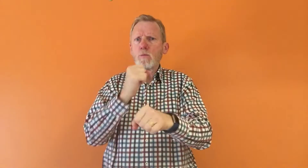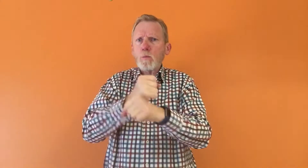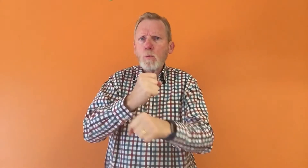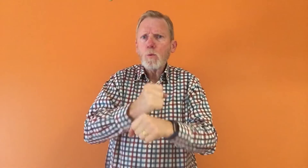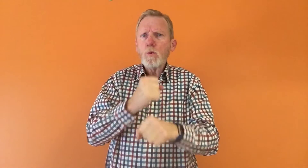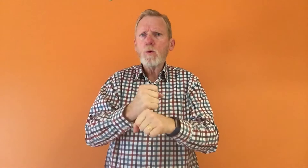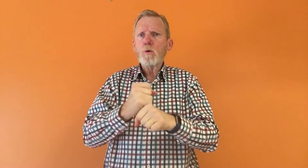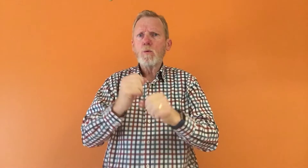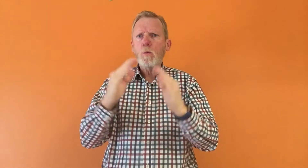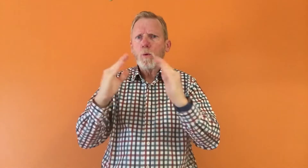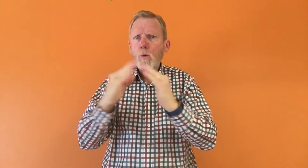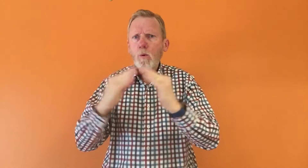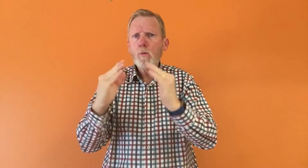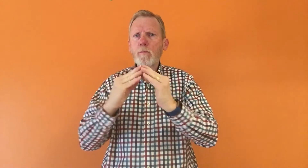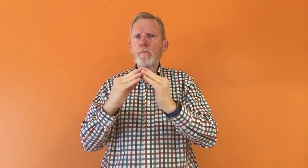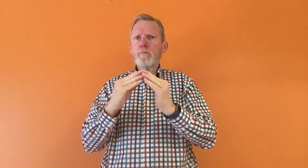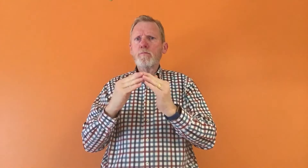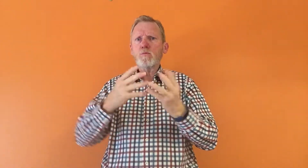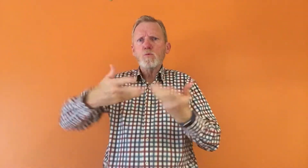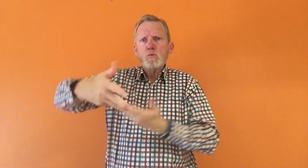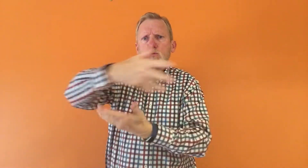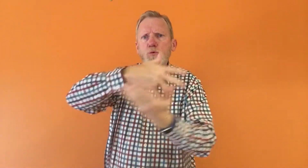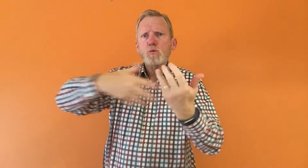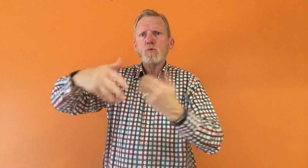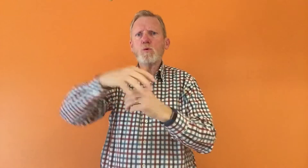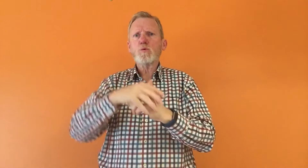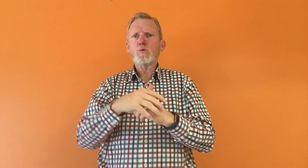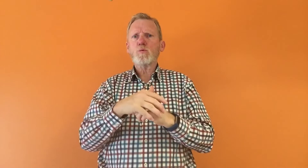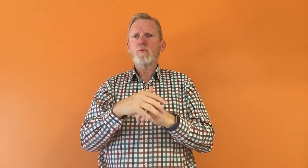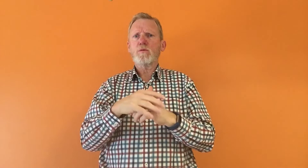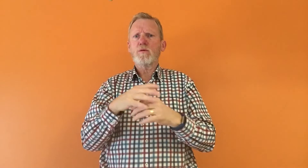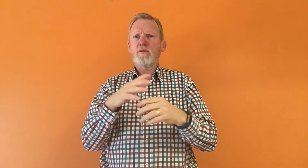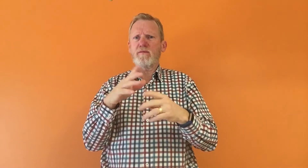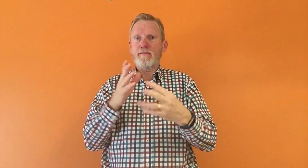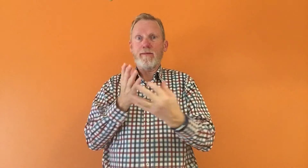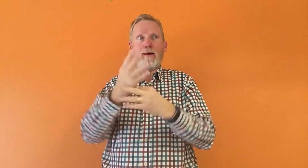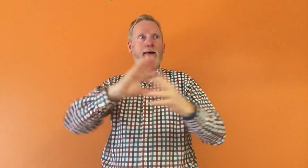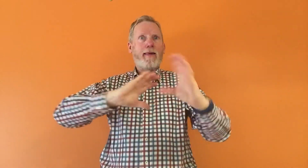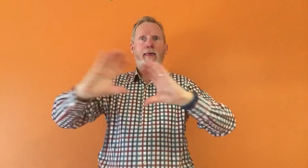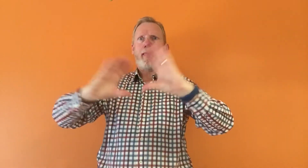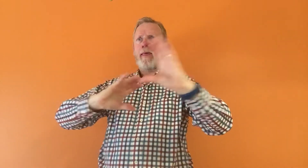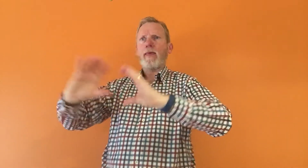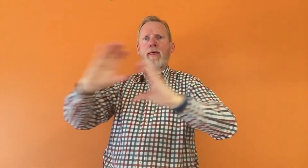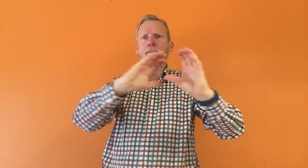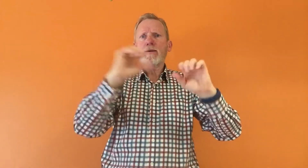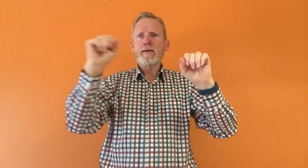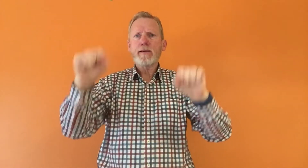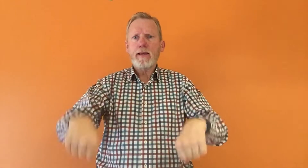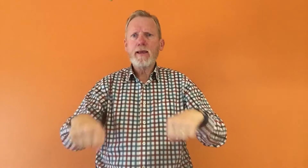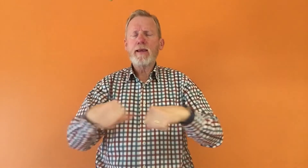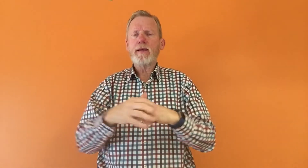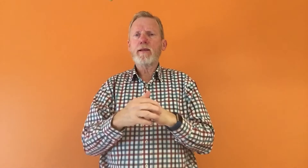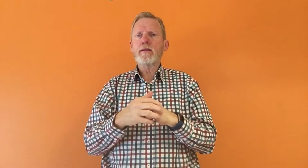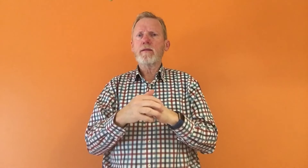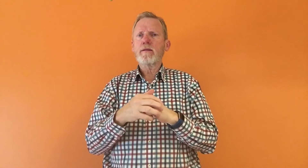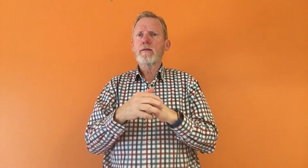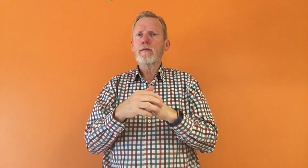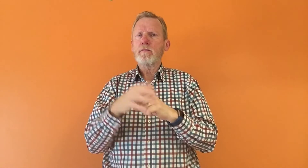at home, work, and socialize with others.